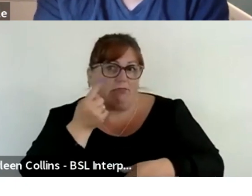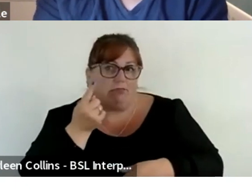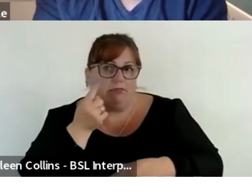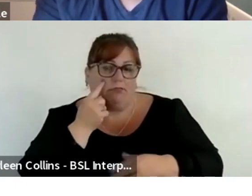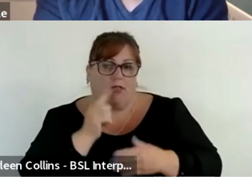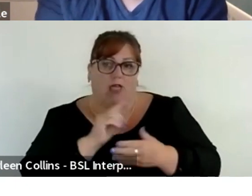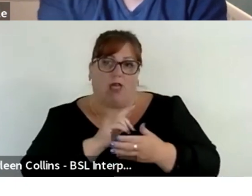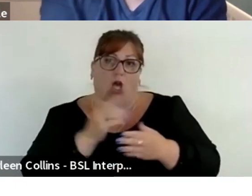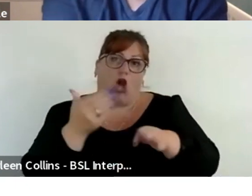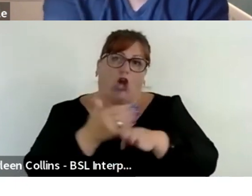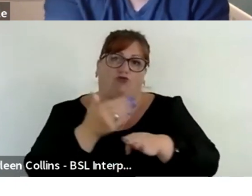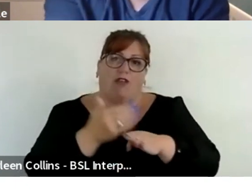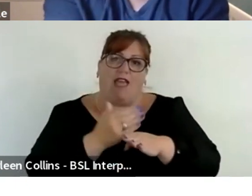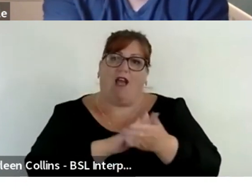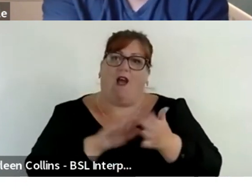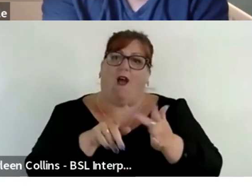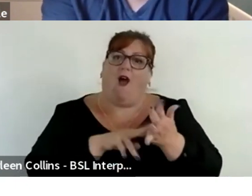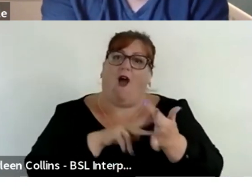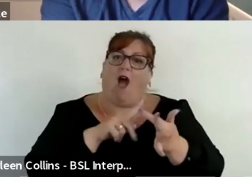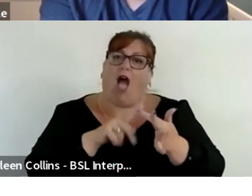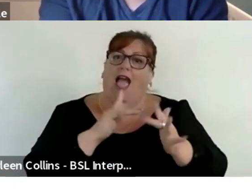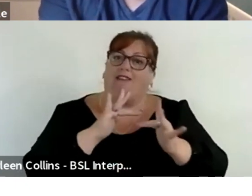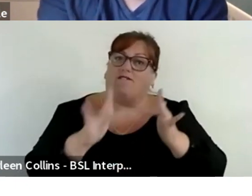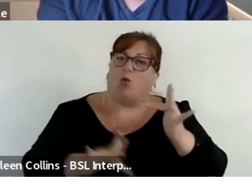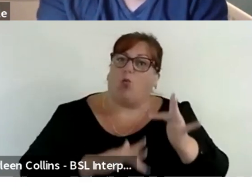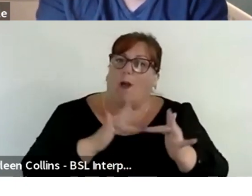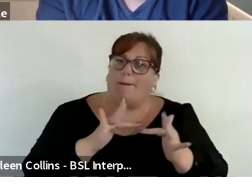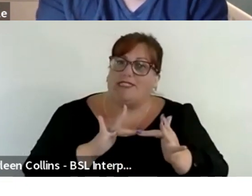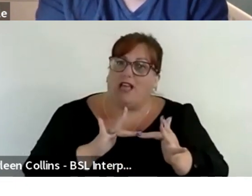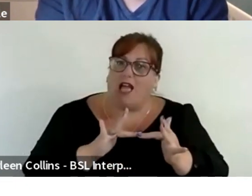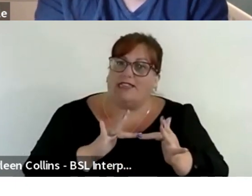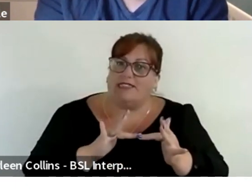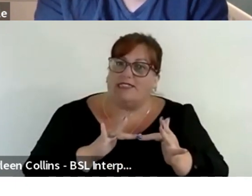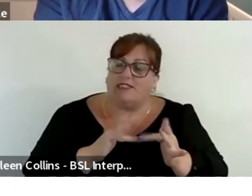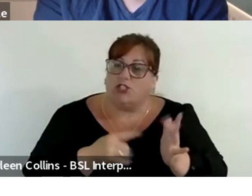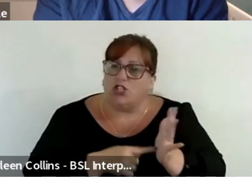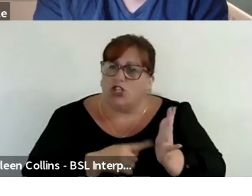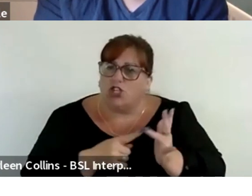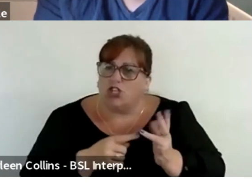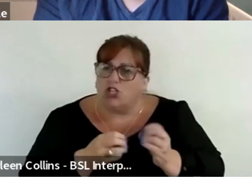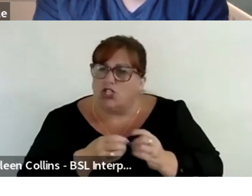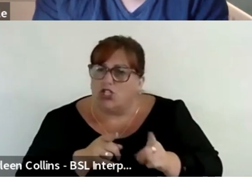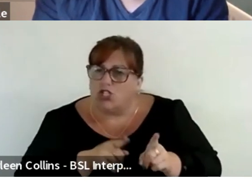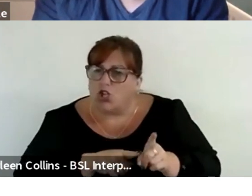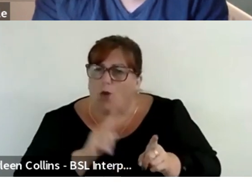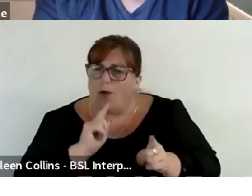If Toby could, please, help us put the link for the Career Hive events page in the chat box.